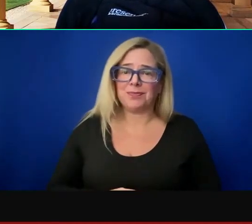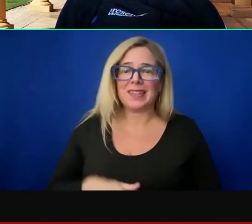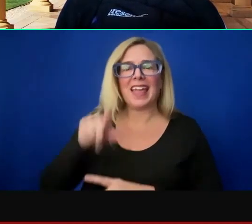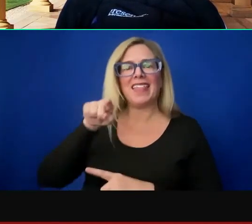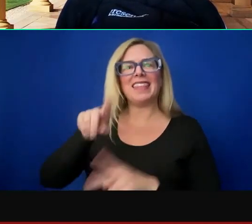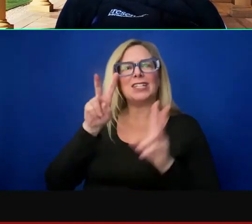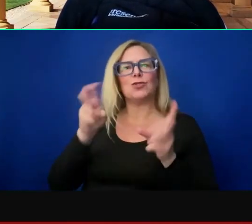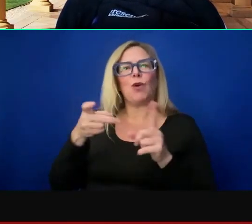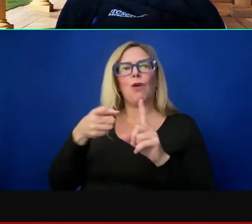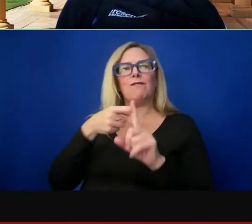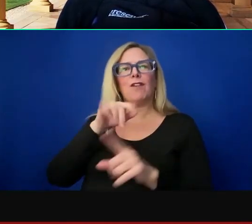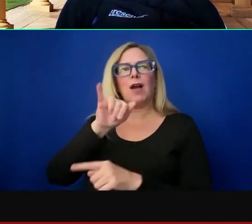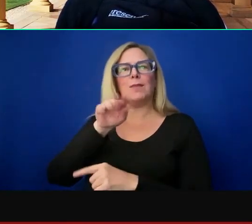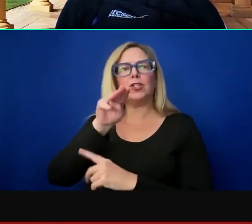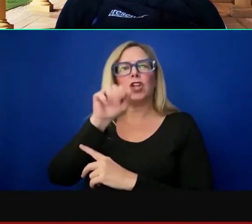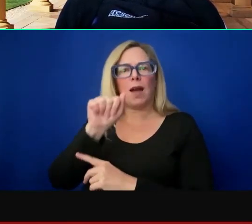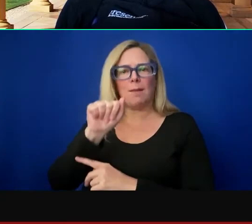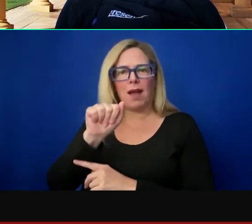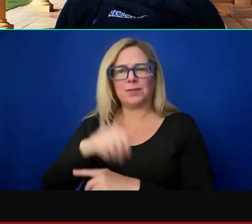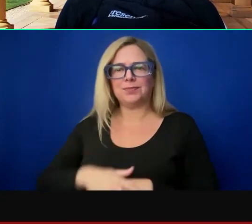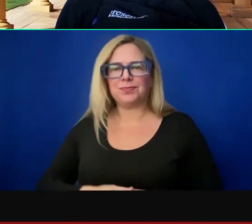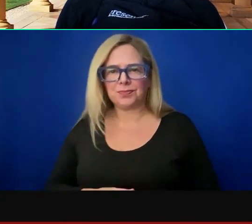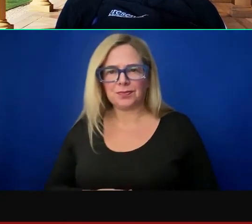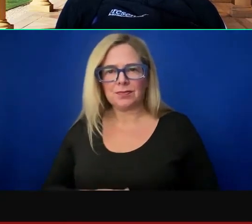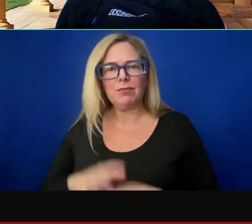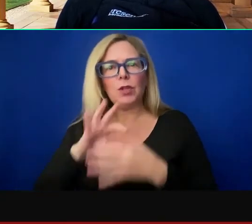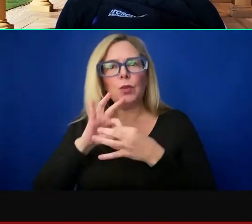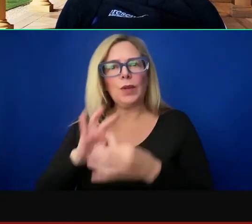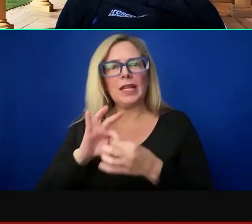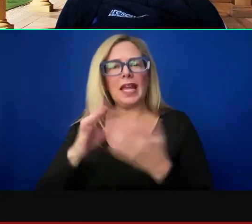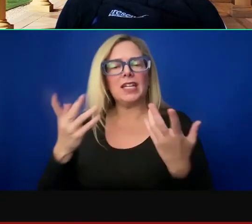We titled it Humanizing Artificial intelligence. We said humans in